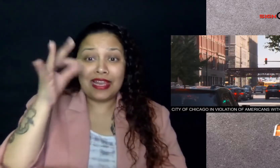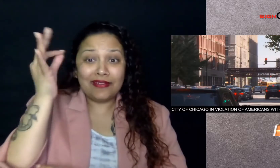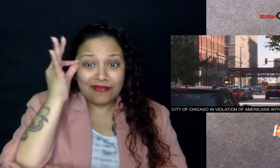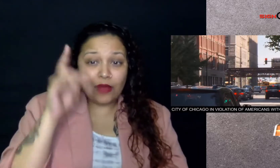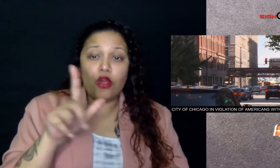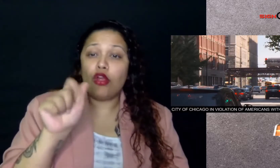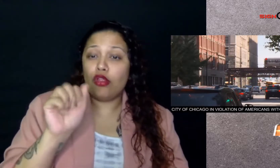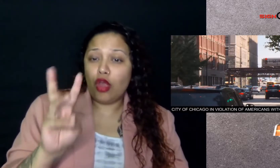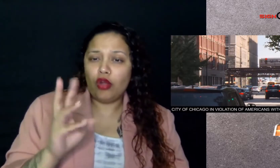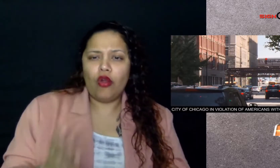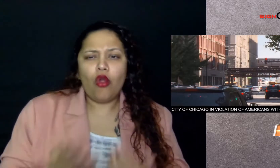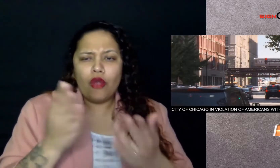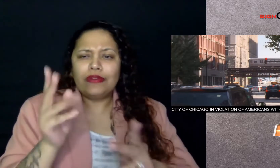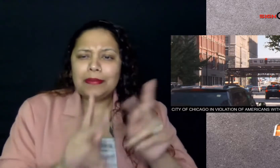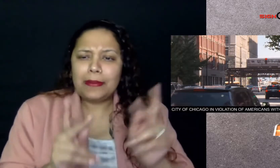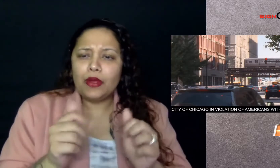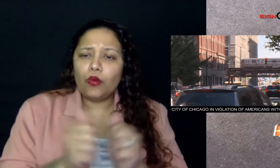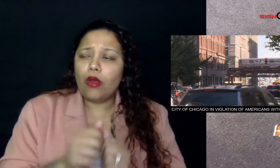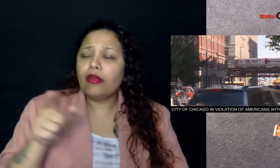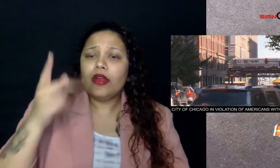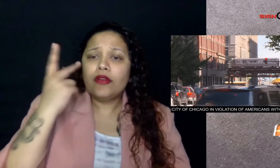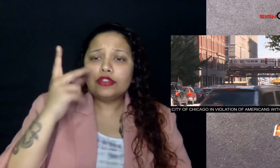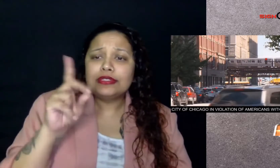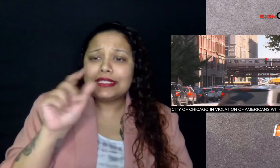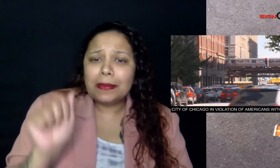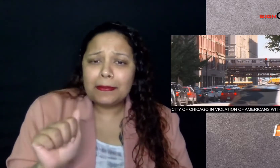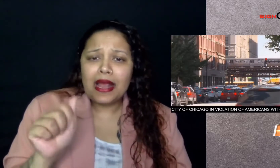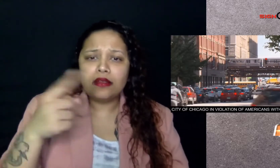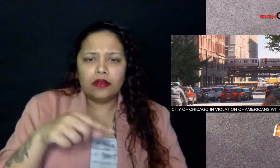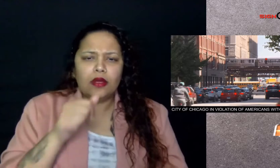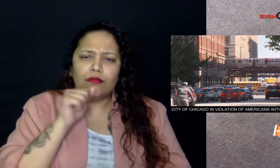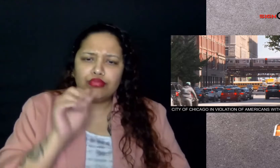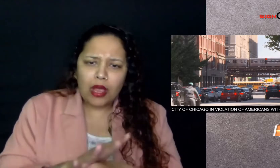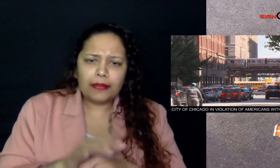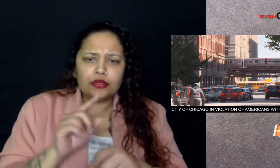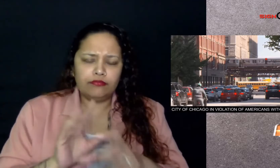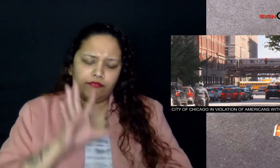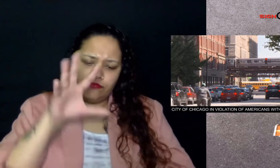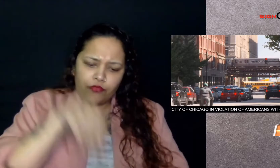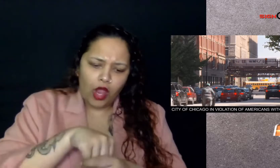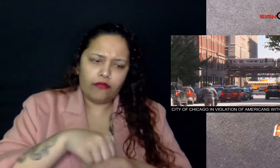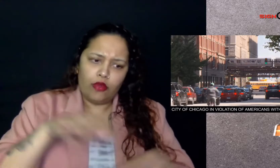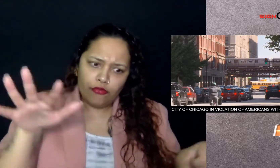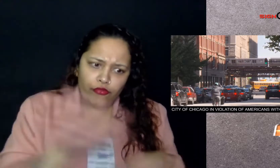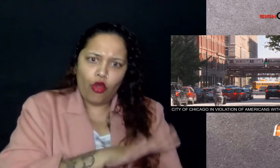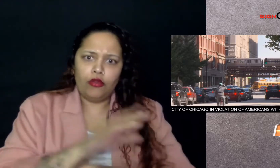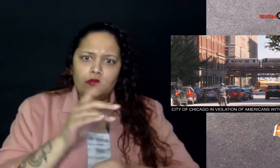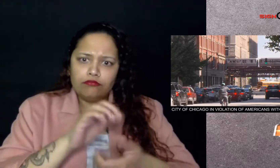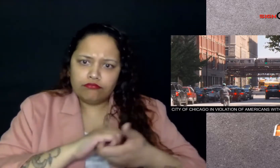The Assistant Attorney General says federal law offers people with visual disabilities the promise